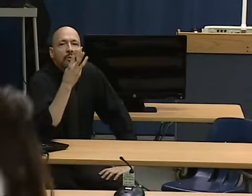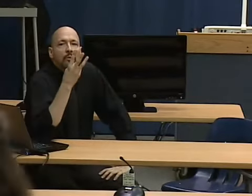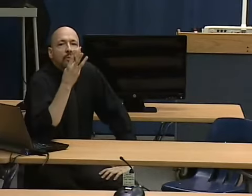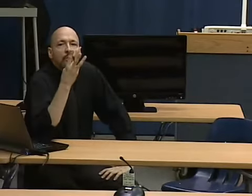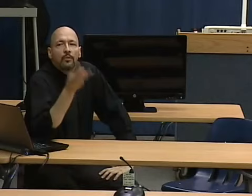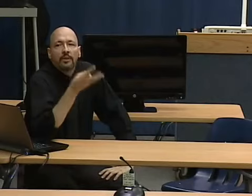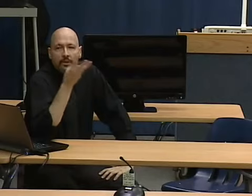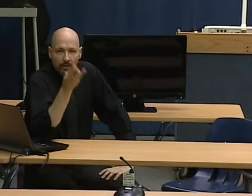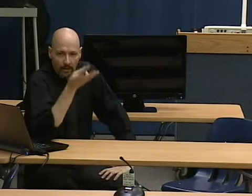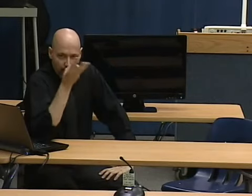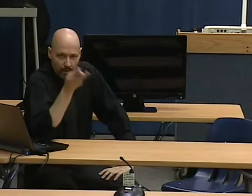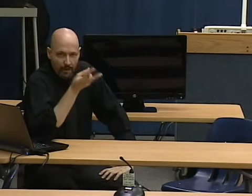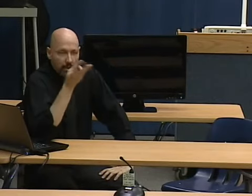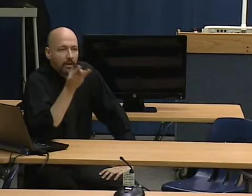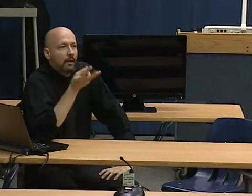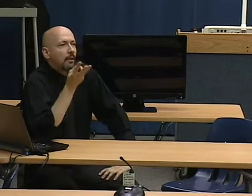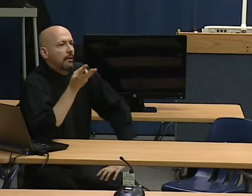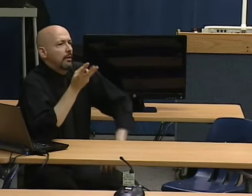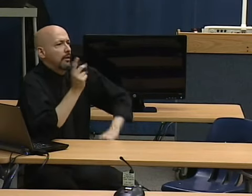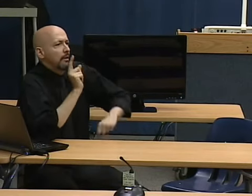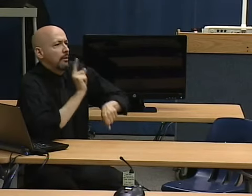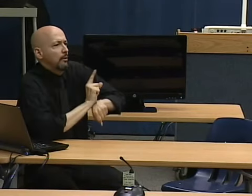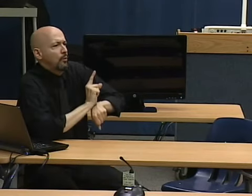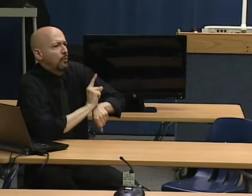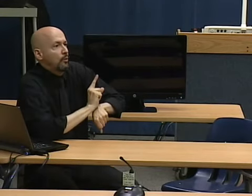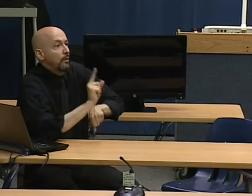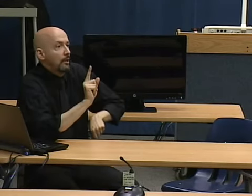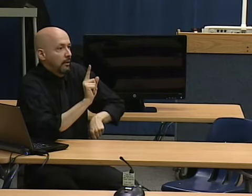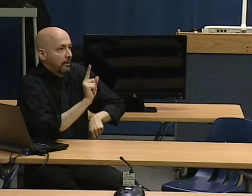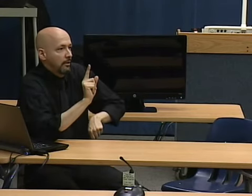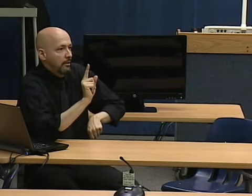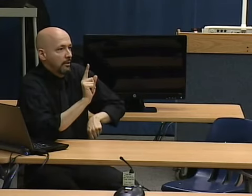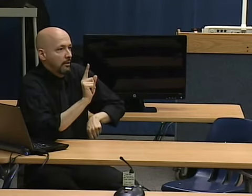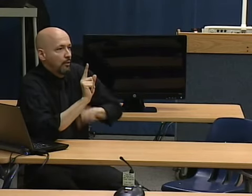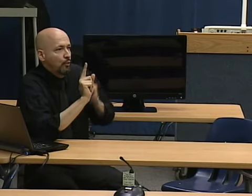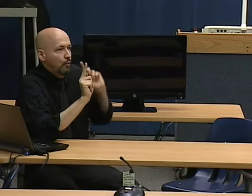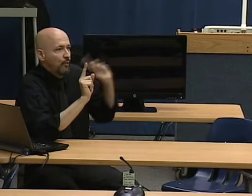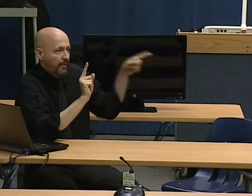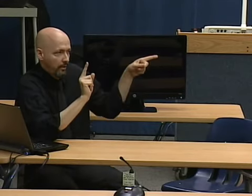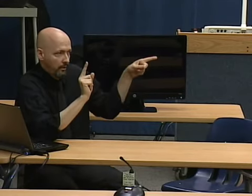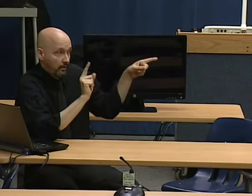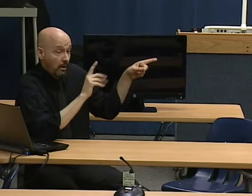See you all Wednesday at 1:00. Over there.